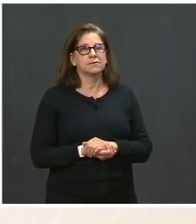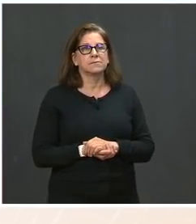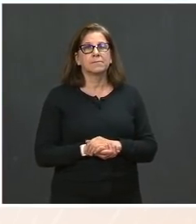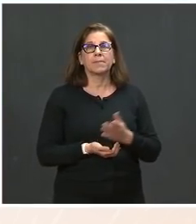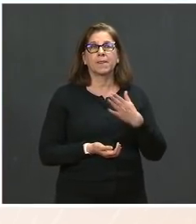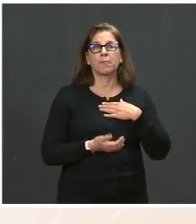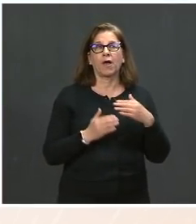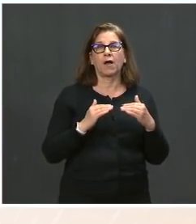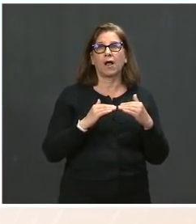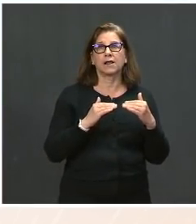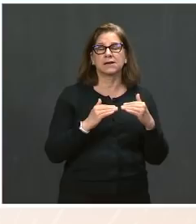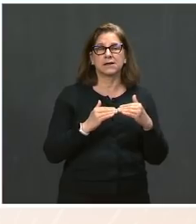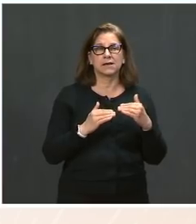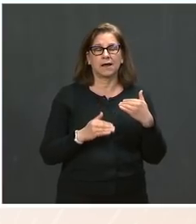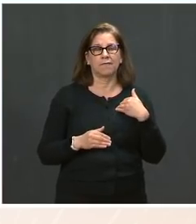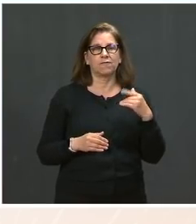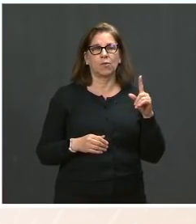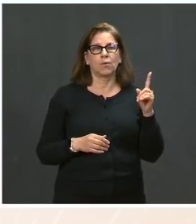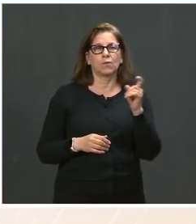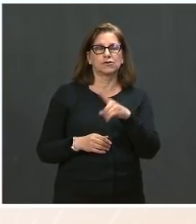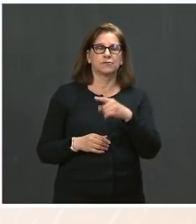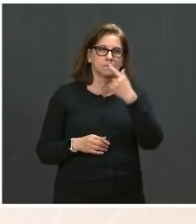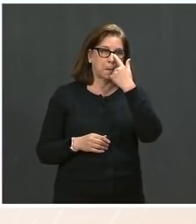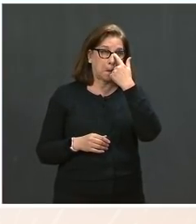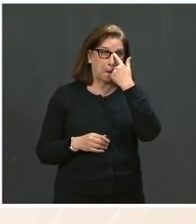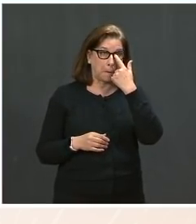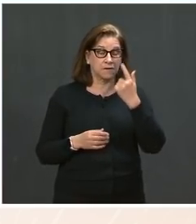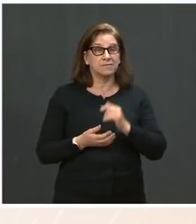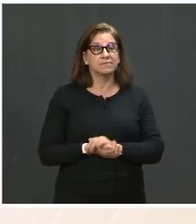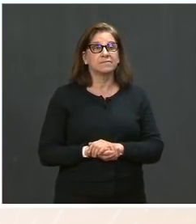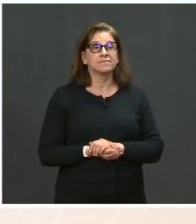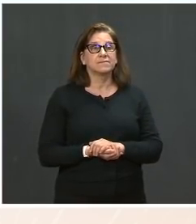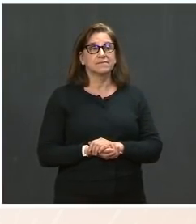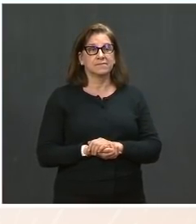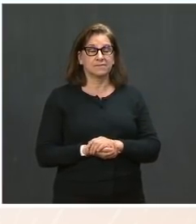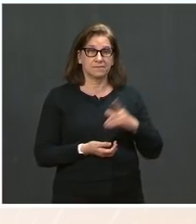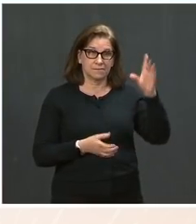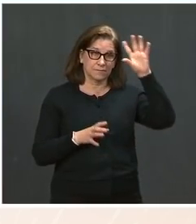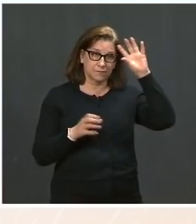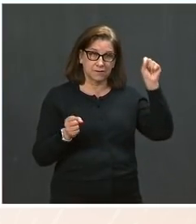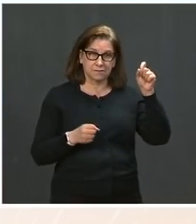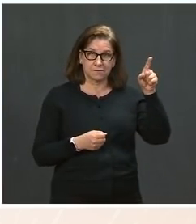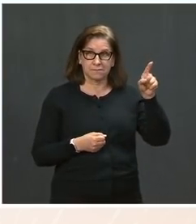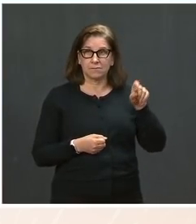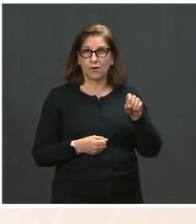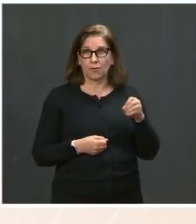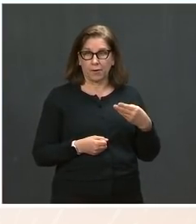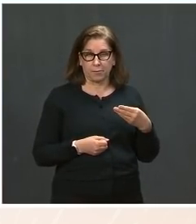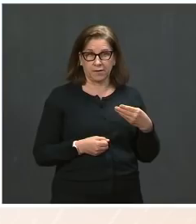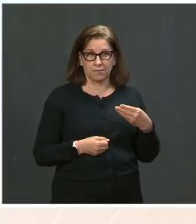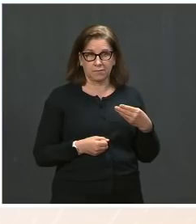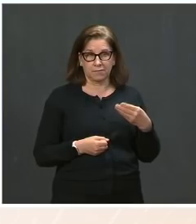How involved is former President Obama and First Lady Obama in the Biden-Harris administration? Is President Biden seeking to bring back